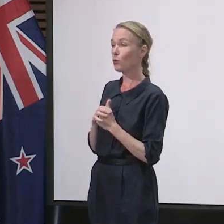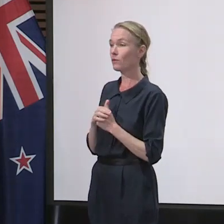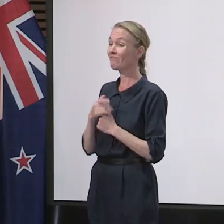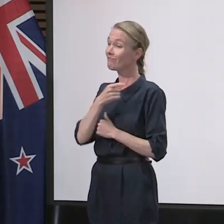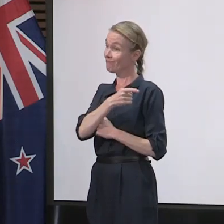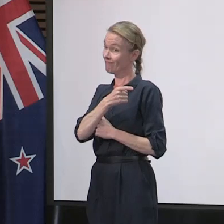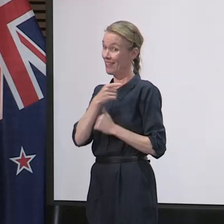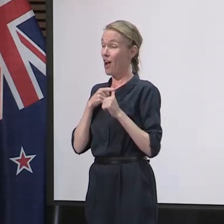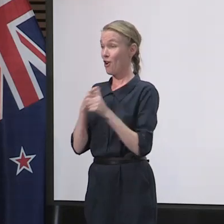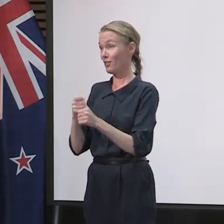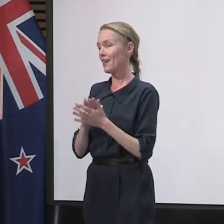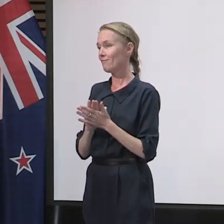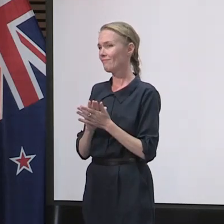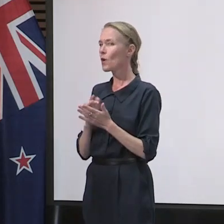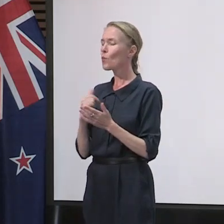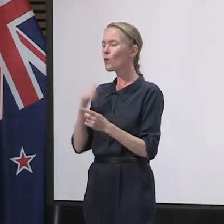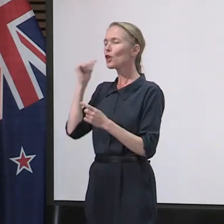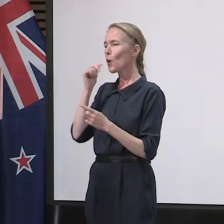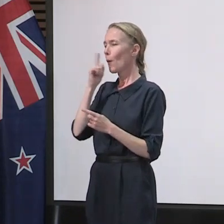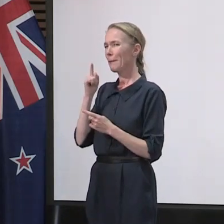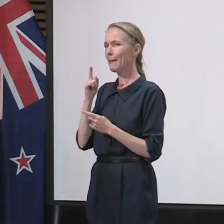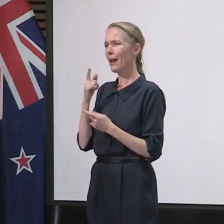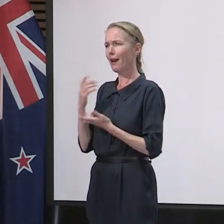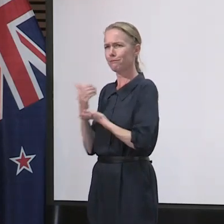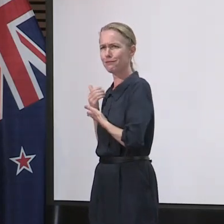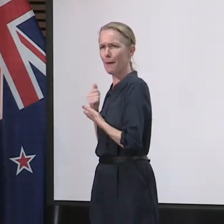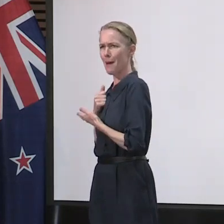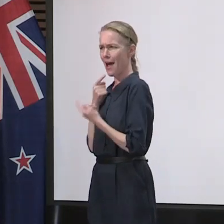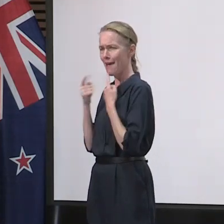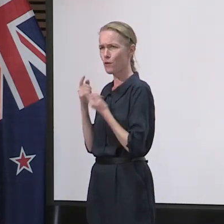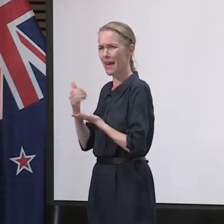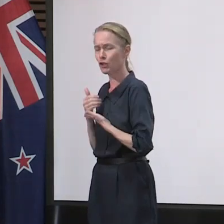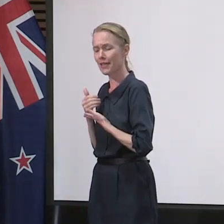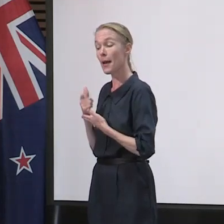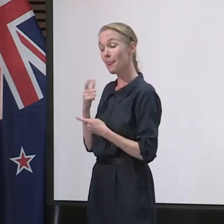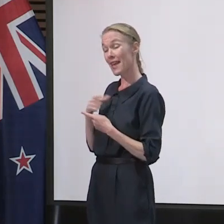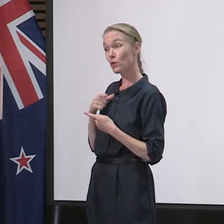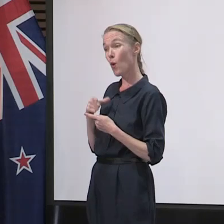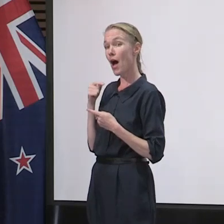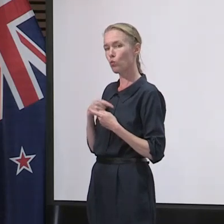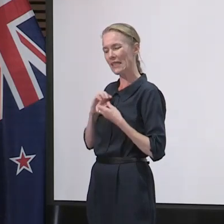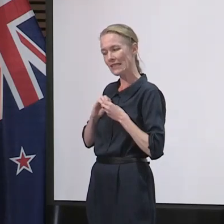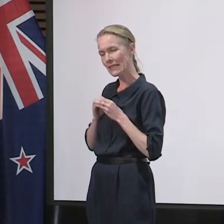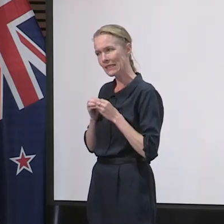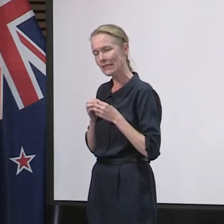been a key consideration and one of the reasons we've been very methodical and taken our time to get the app out for